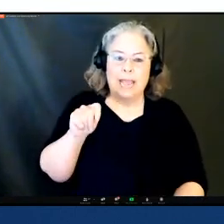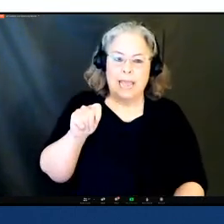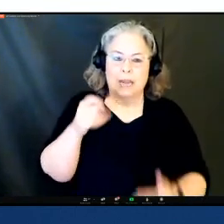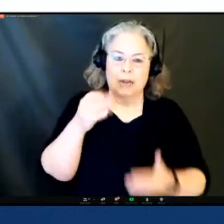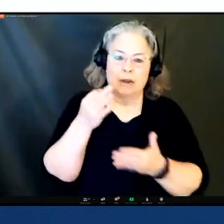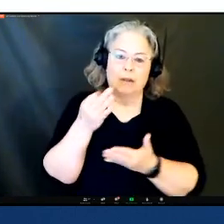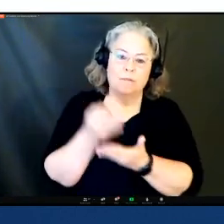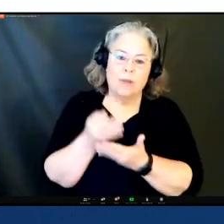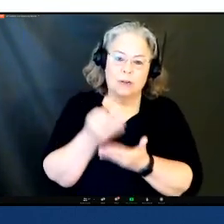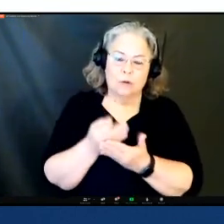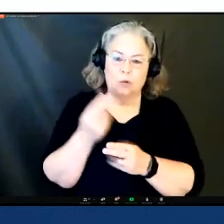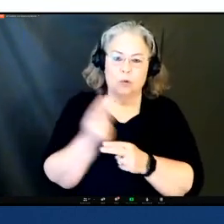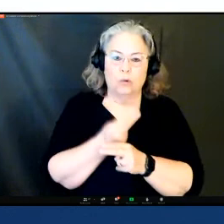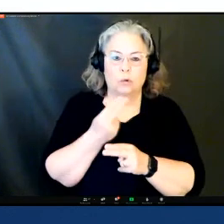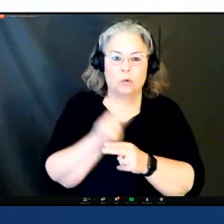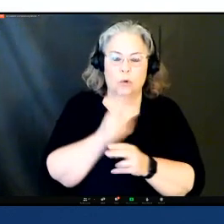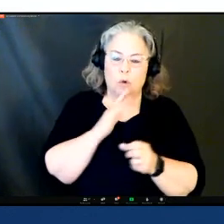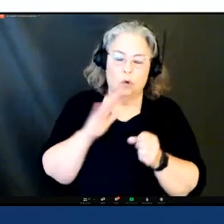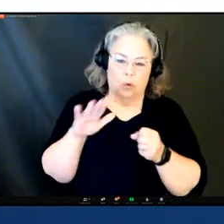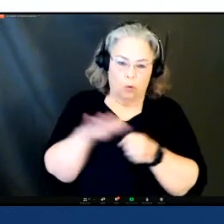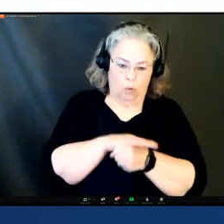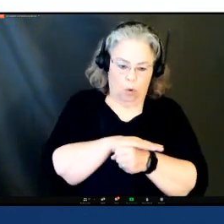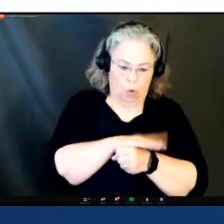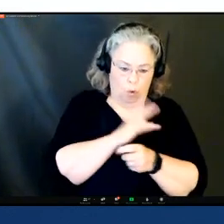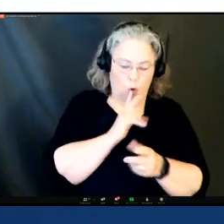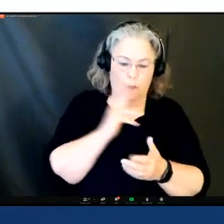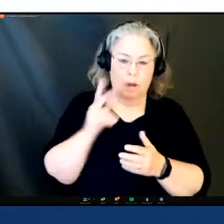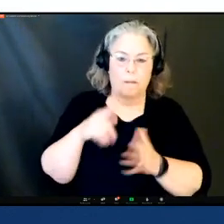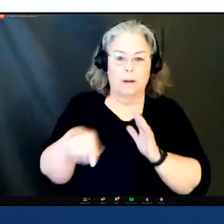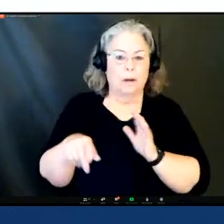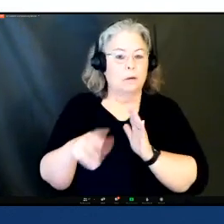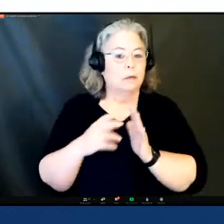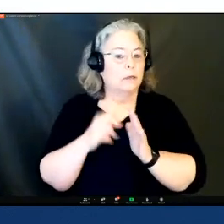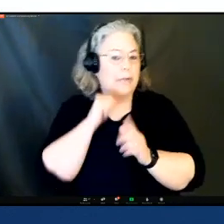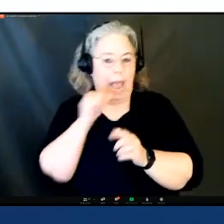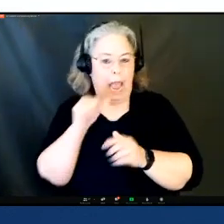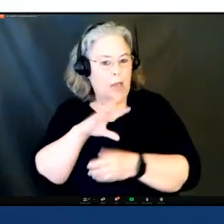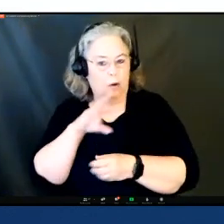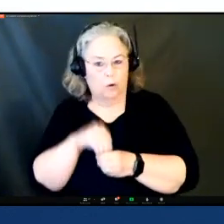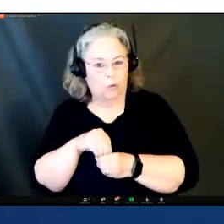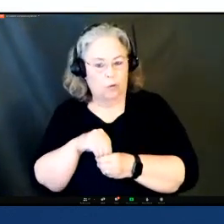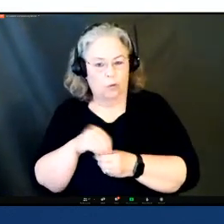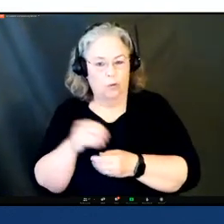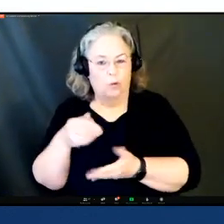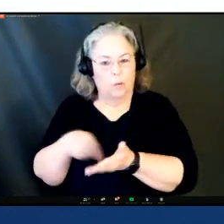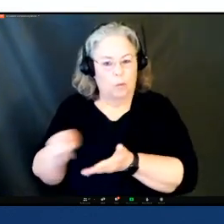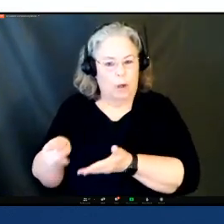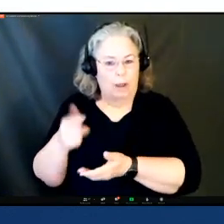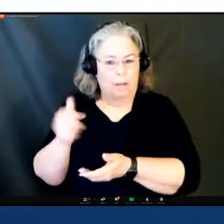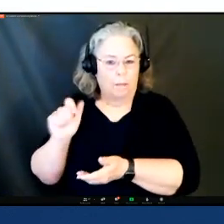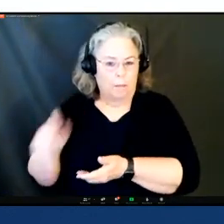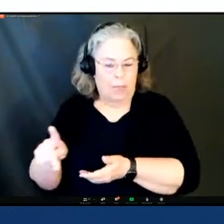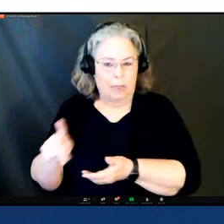minus reimbursements and reflect what the total budget would be if there were no double counting of the reimbursements.